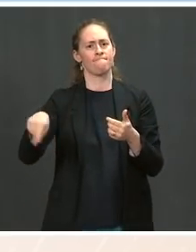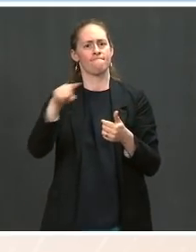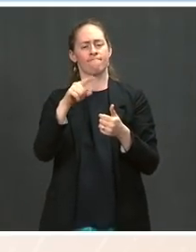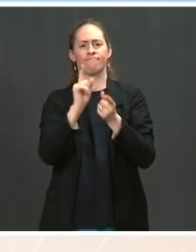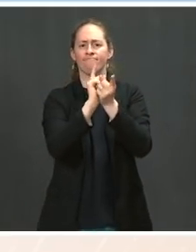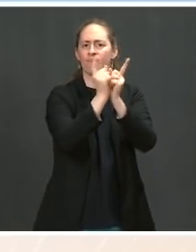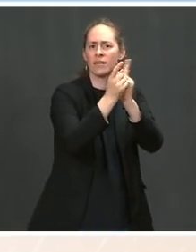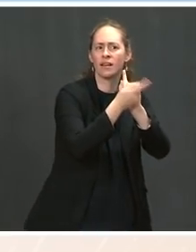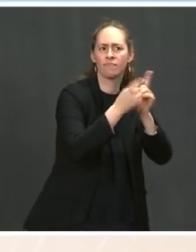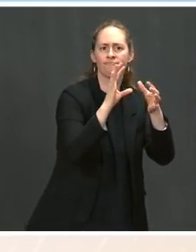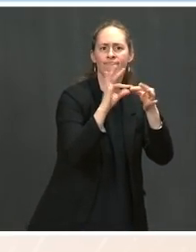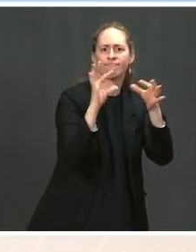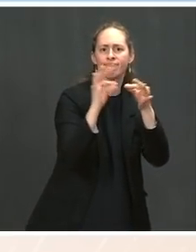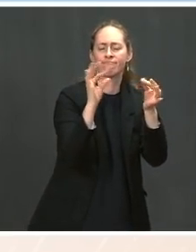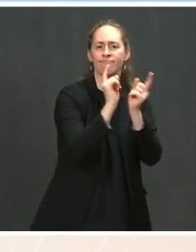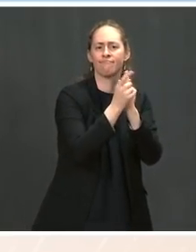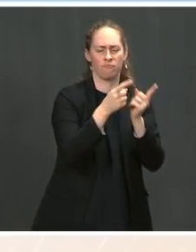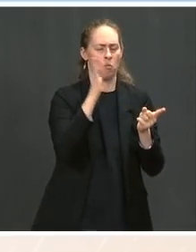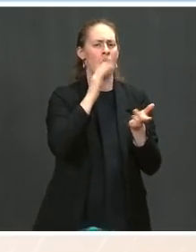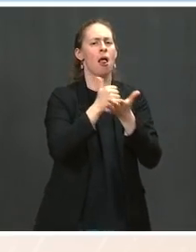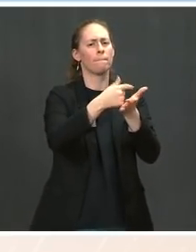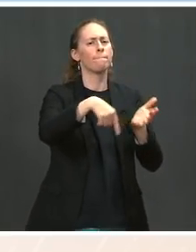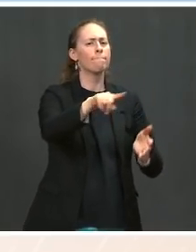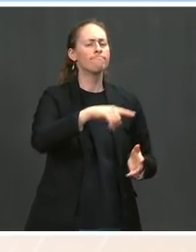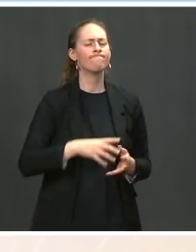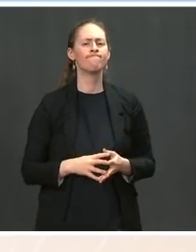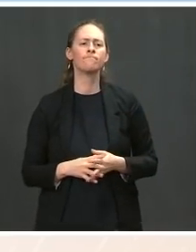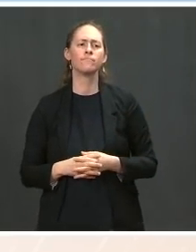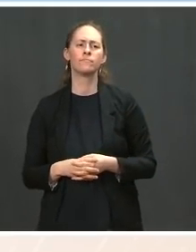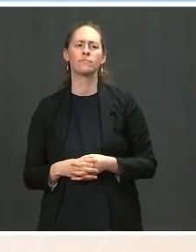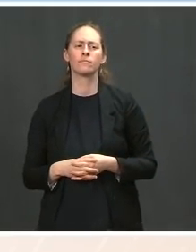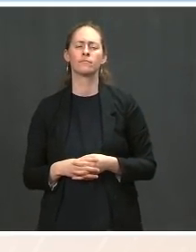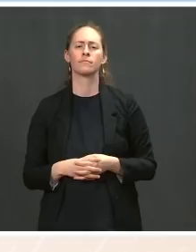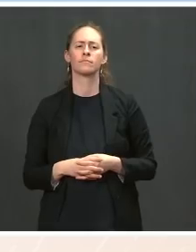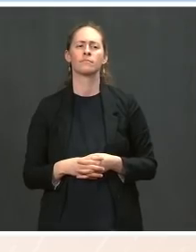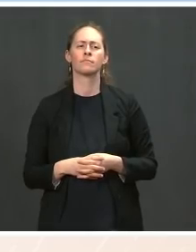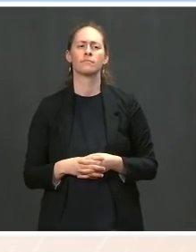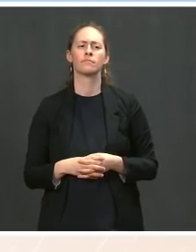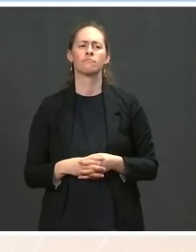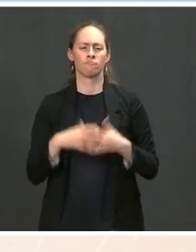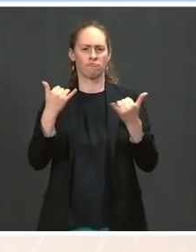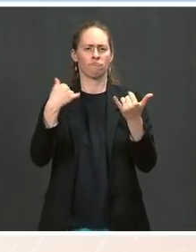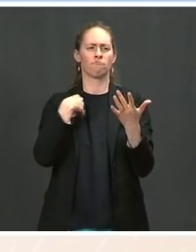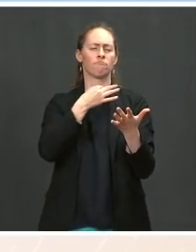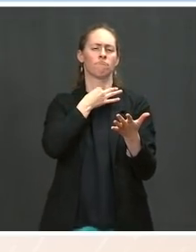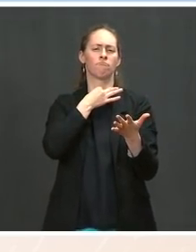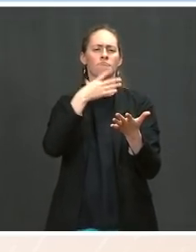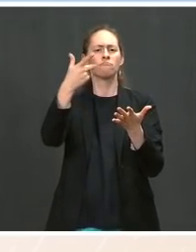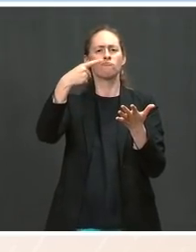Go ahead. The Press: Jen, on the Russia call: You said that the President did not hold back